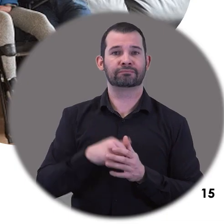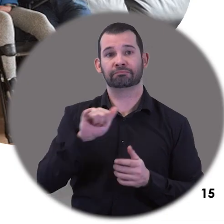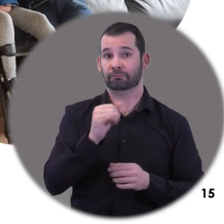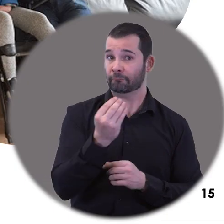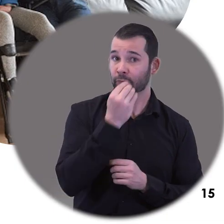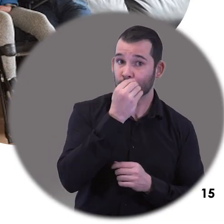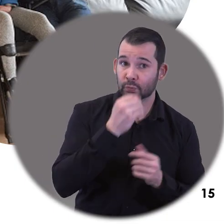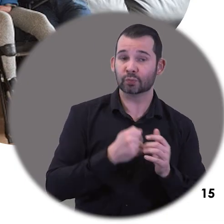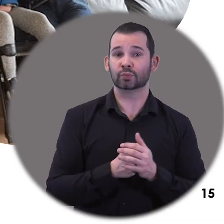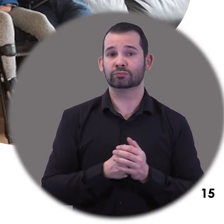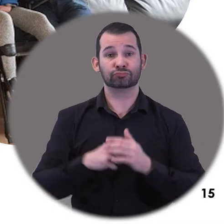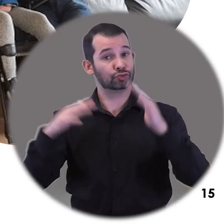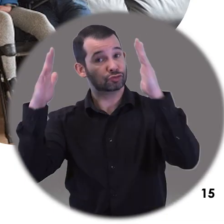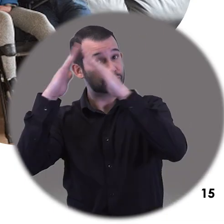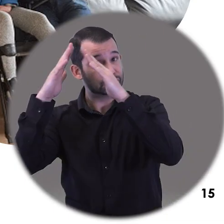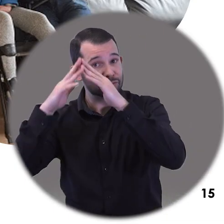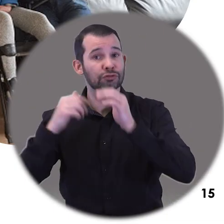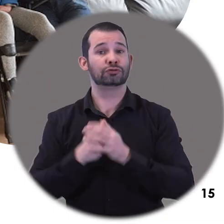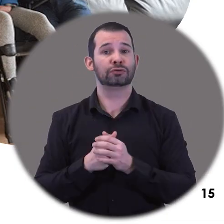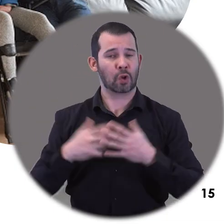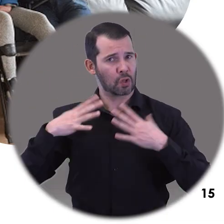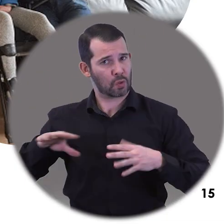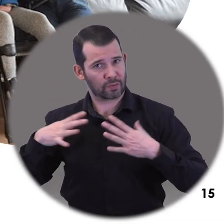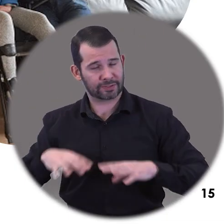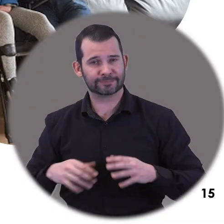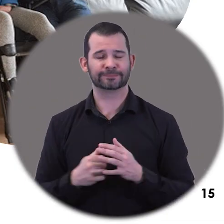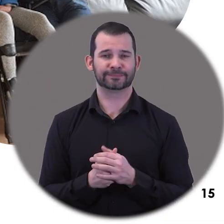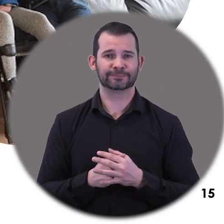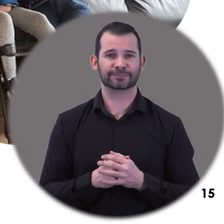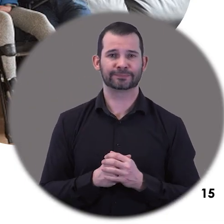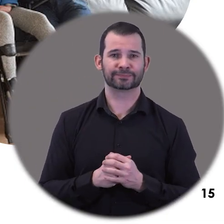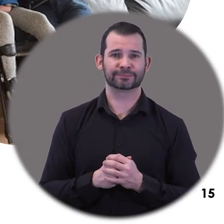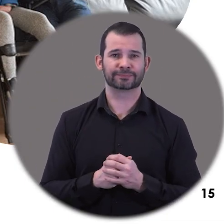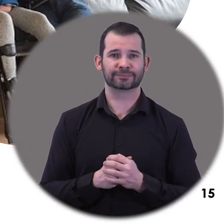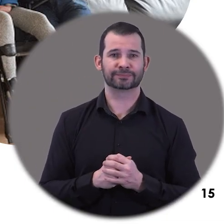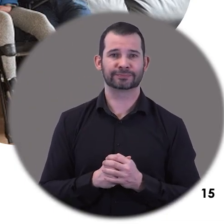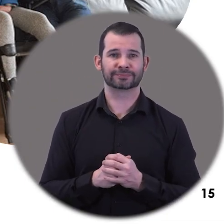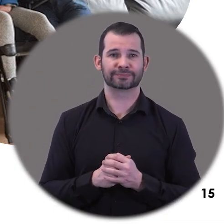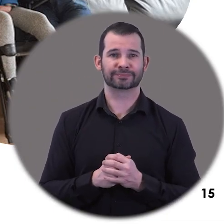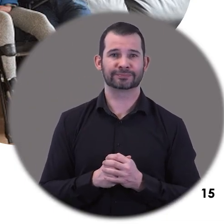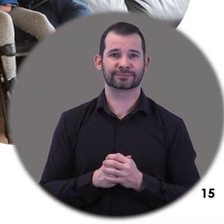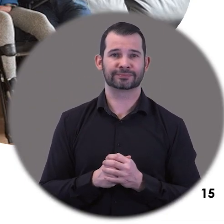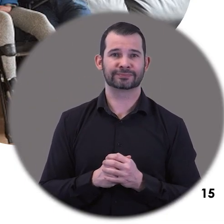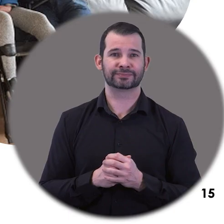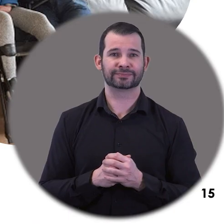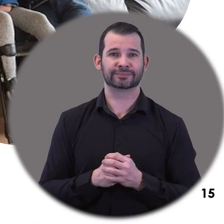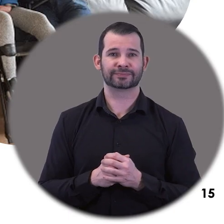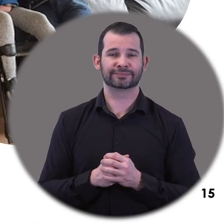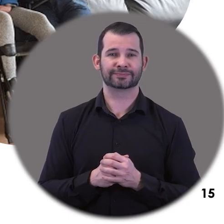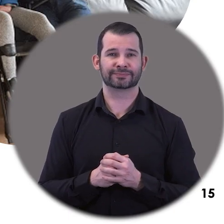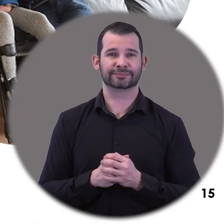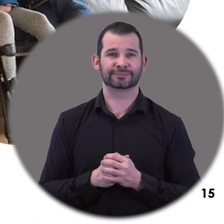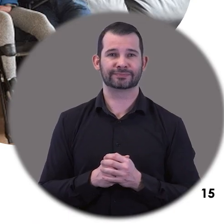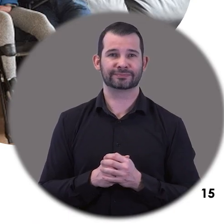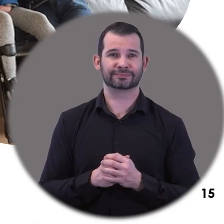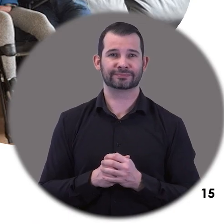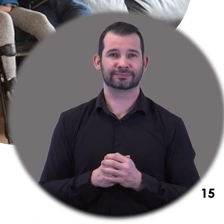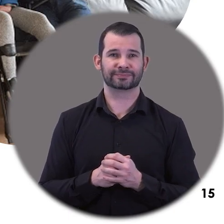such as food, shelter, and clothing.